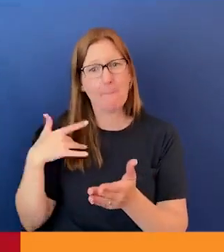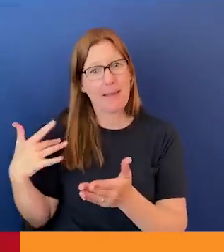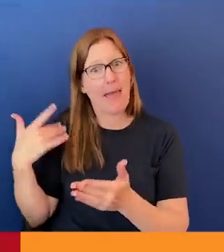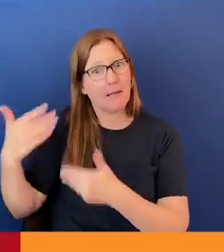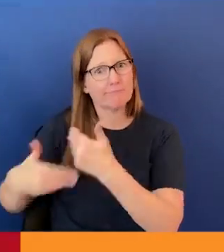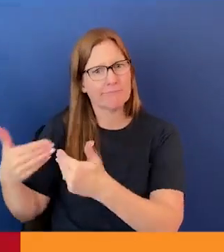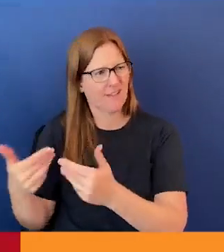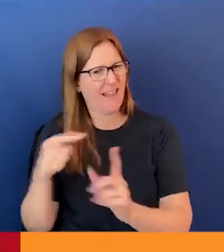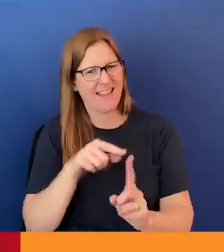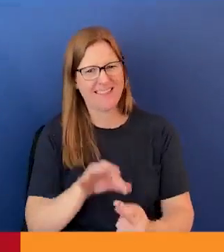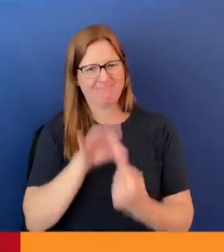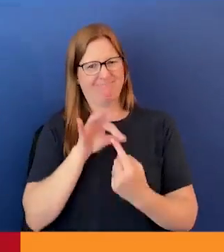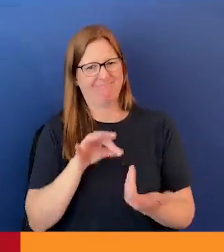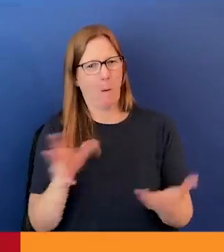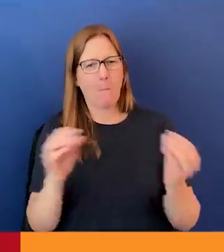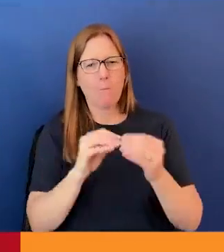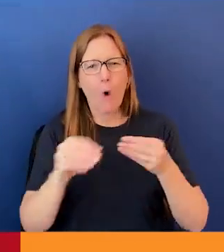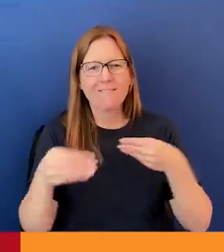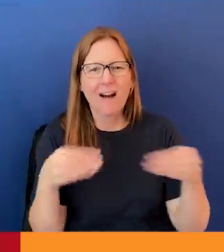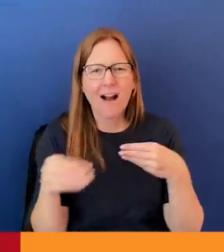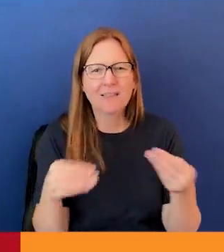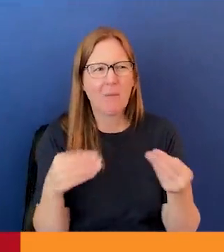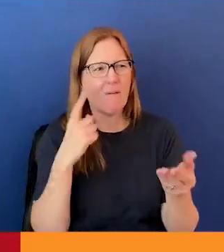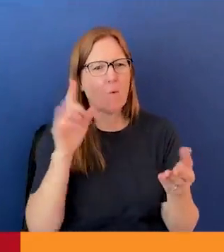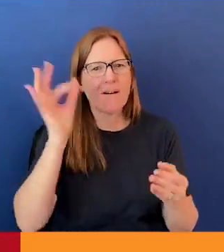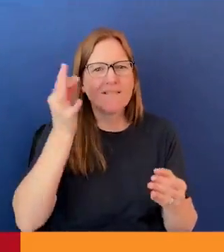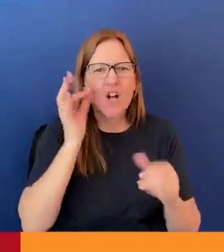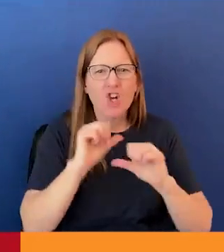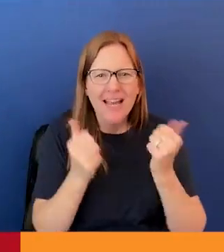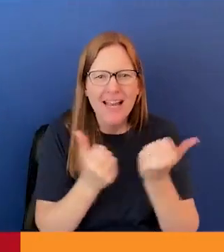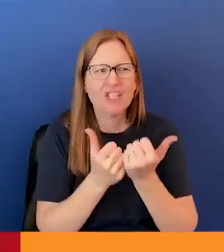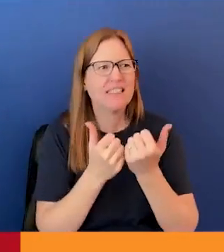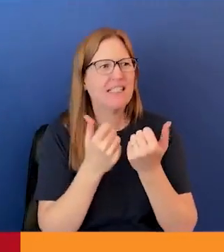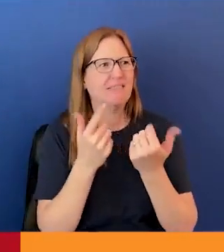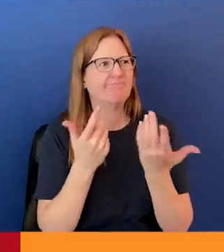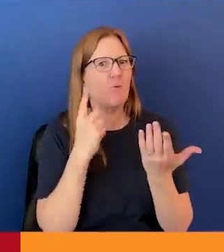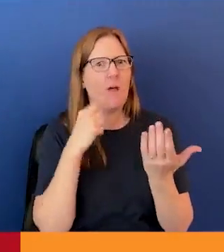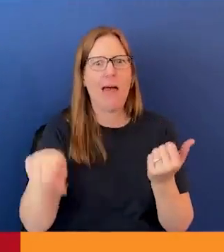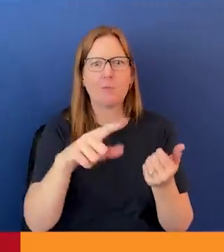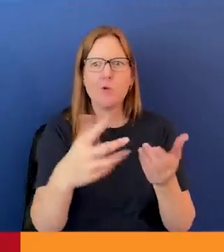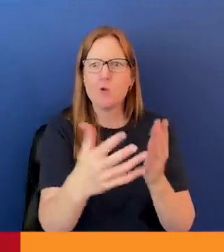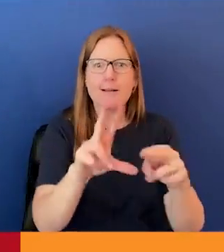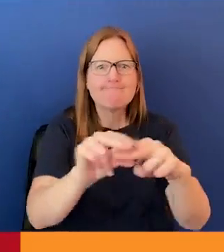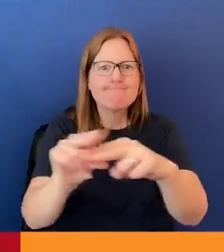This allows a more flexible way for federal agencies to ask for all of your expertise and innovative ideas,